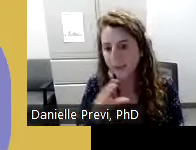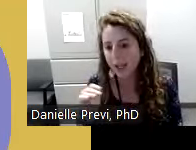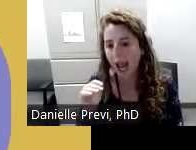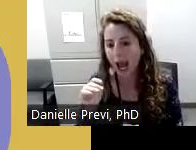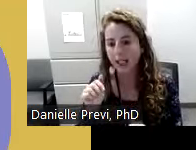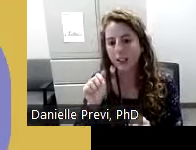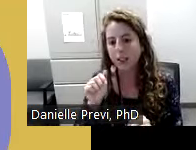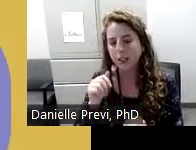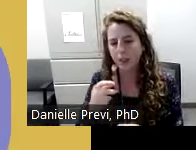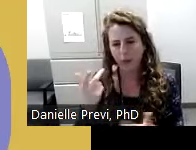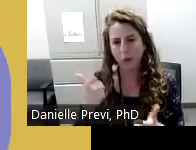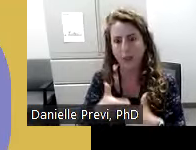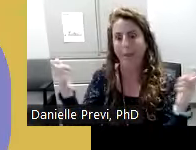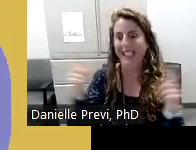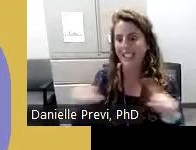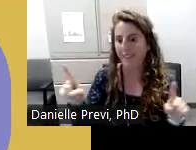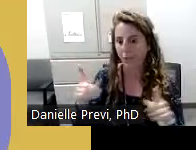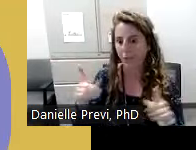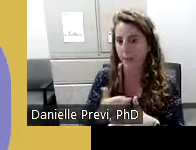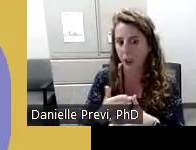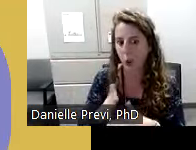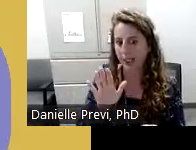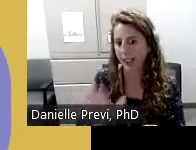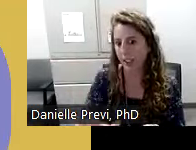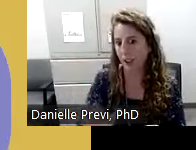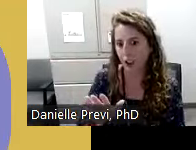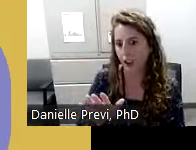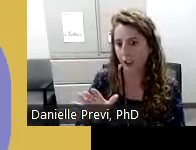to see how much spoken language they could actually access. And there were a few big